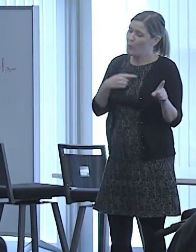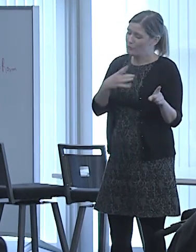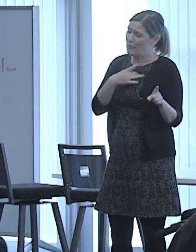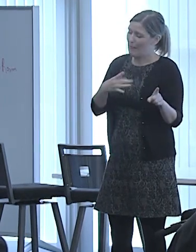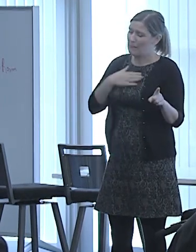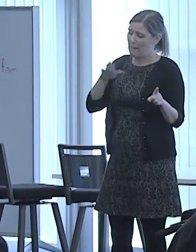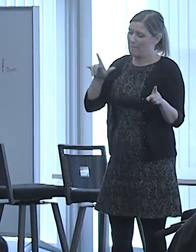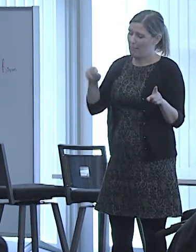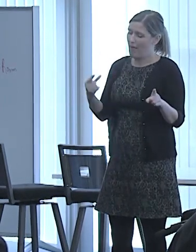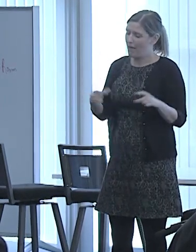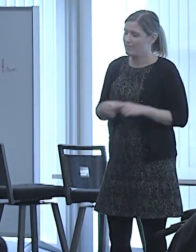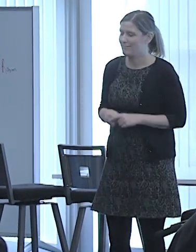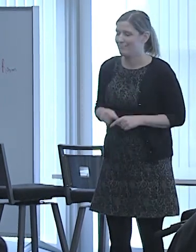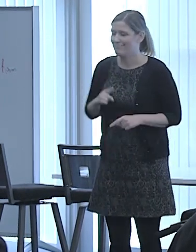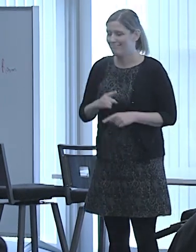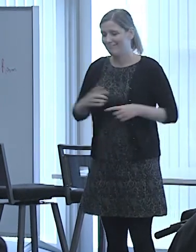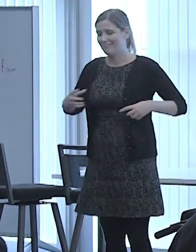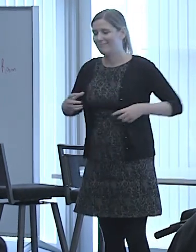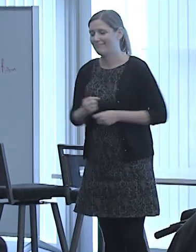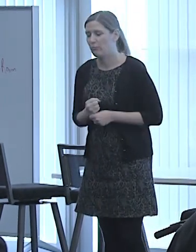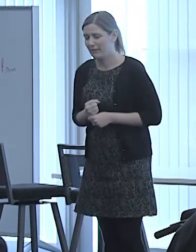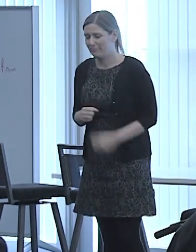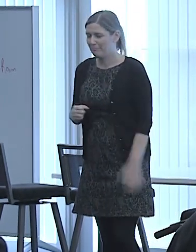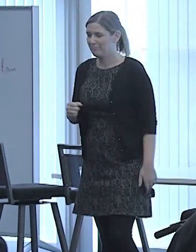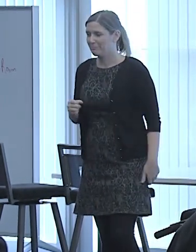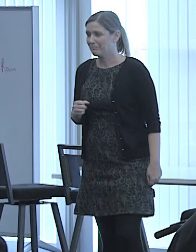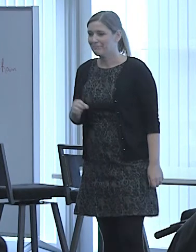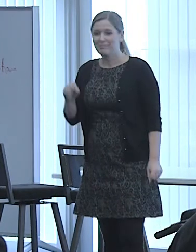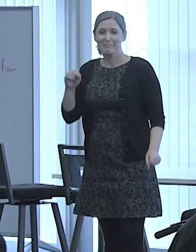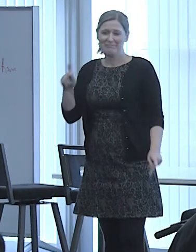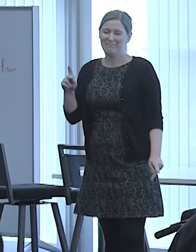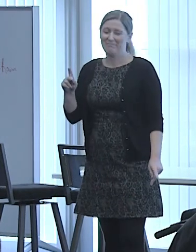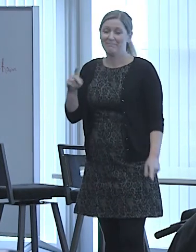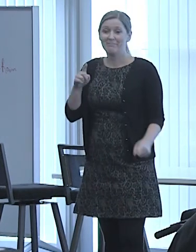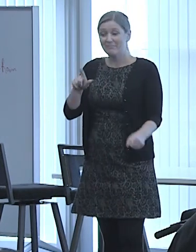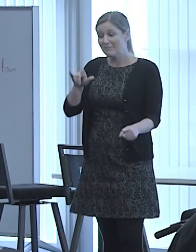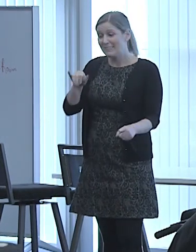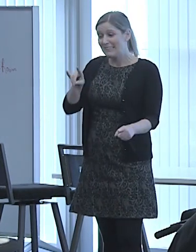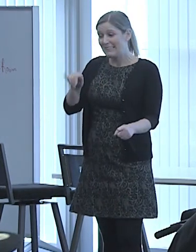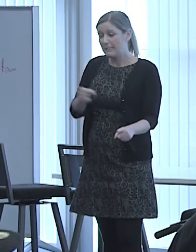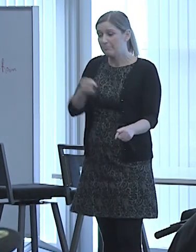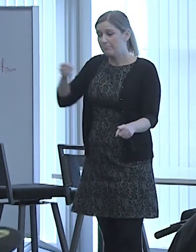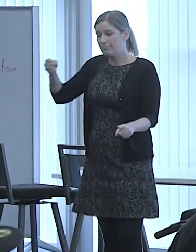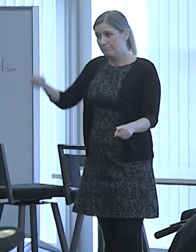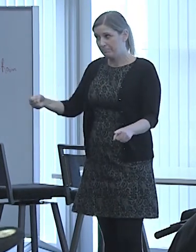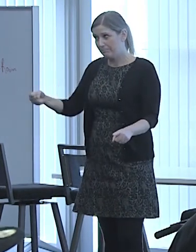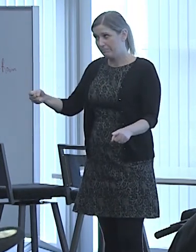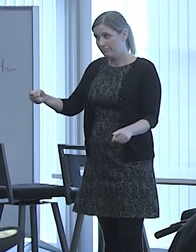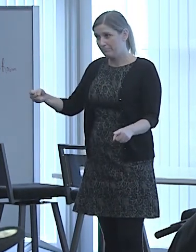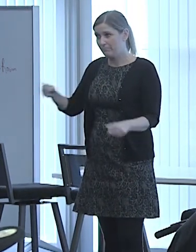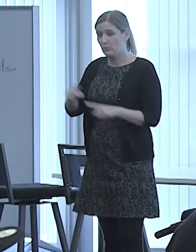Yay. Okay, so Lydia if you could pass the microphone on to the next presenter.